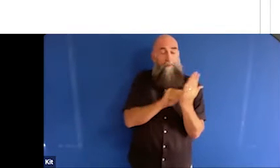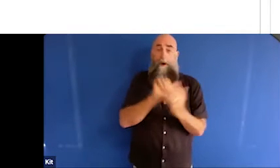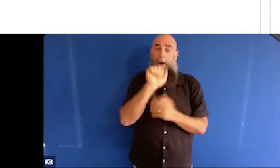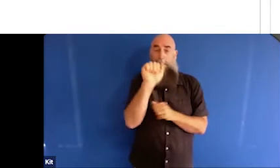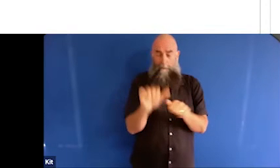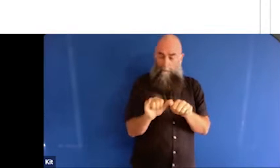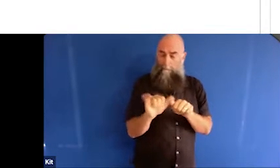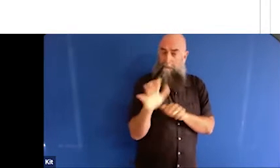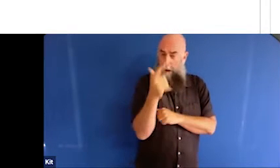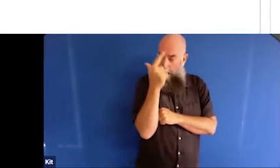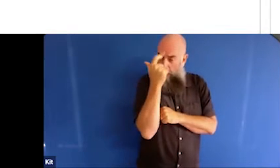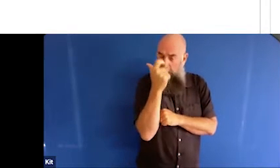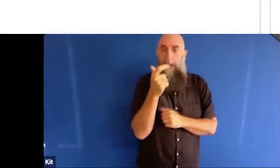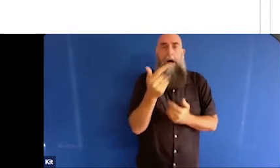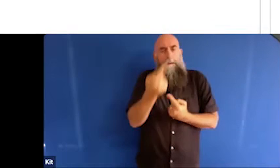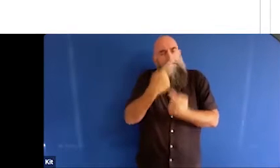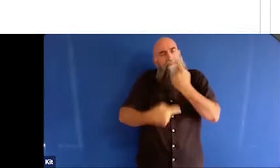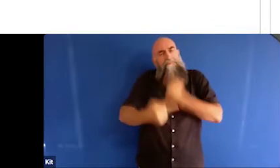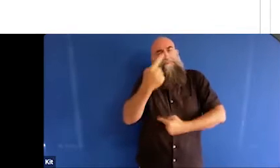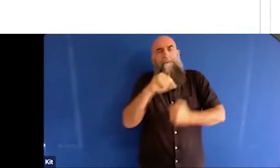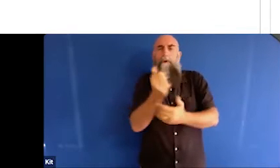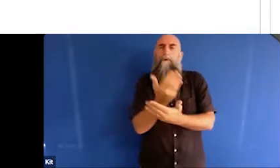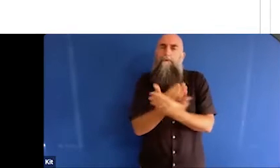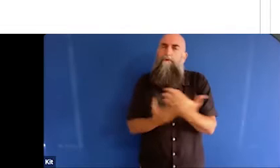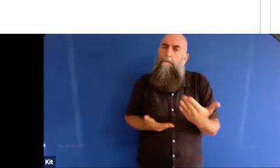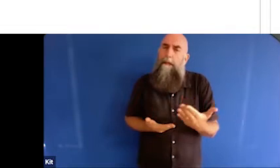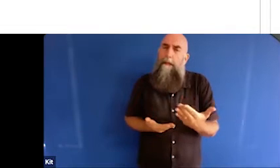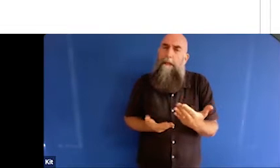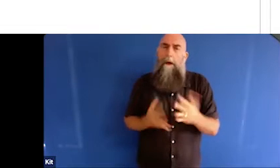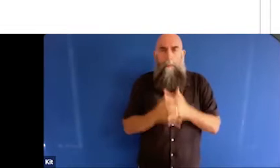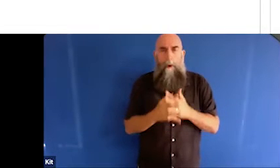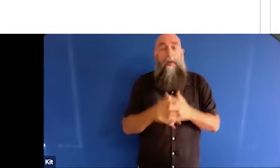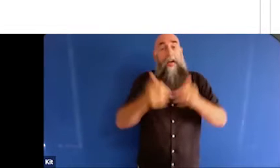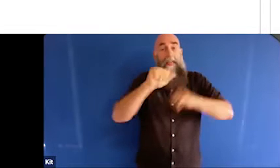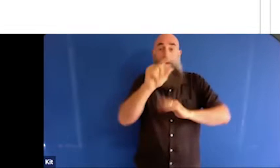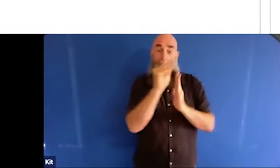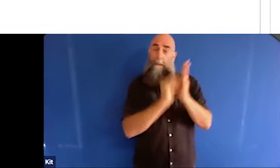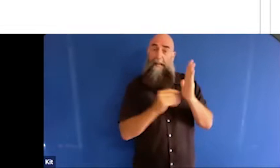then you will stand your application in good stead. Quality is also in reference to the support